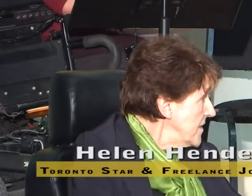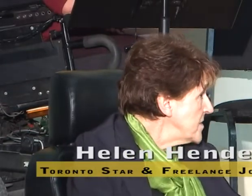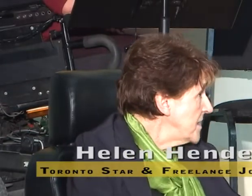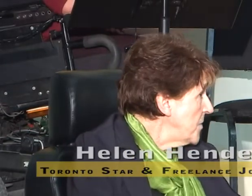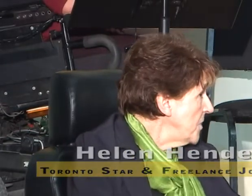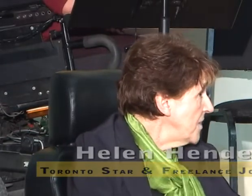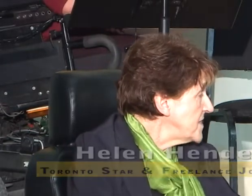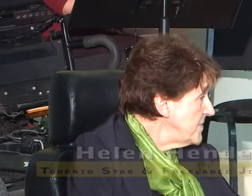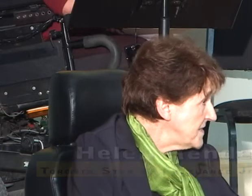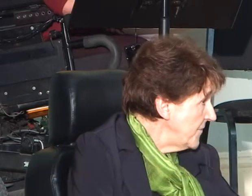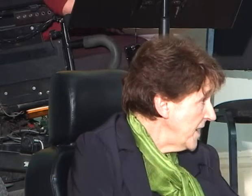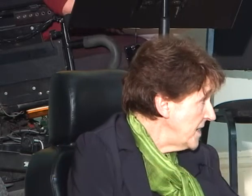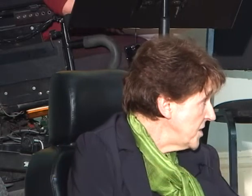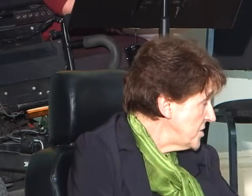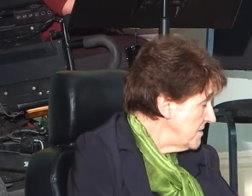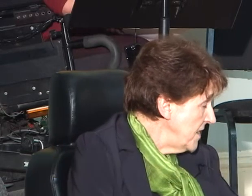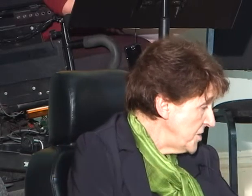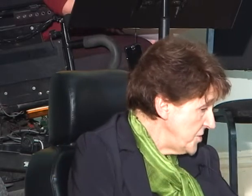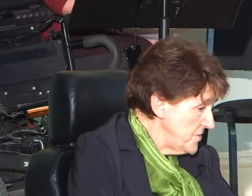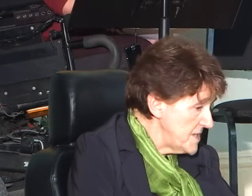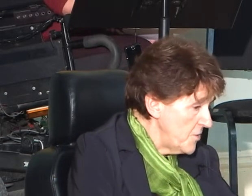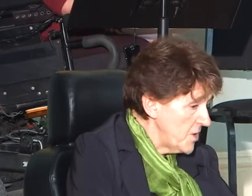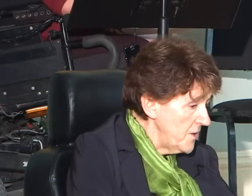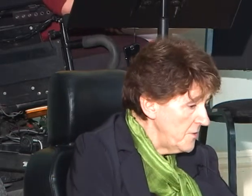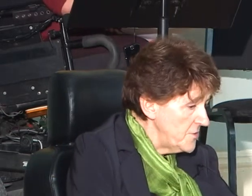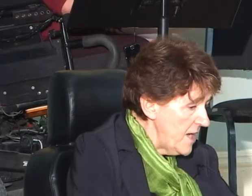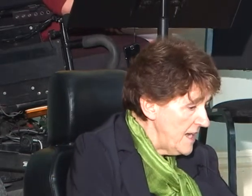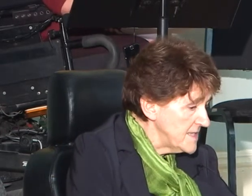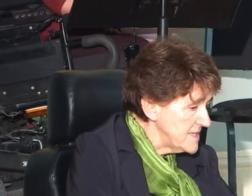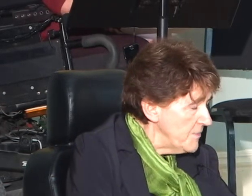There's a number of specific issues that we're going to address.